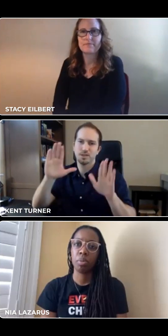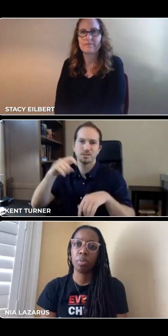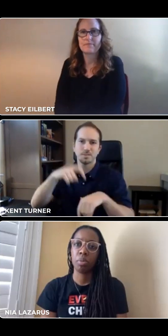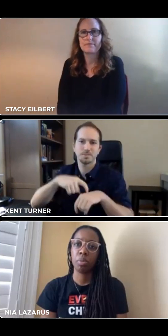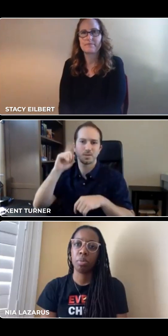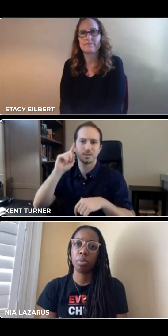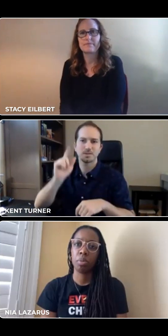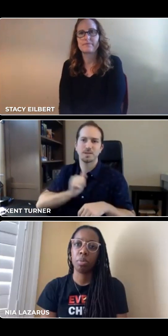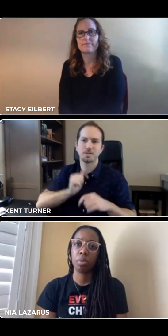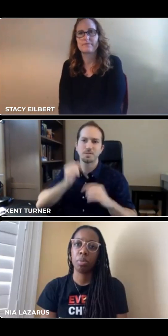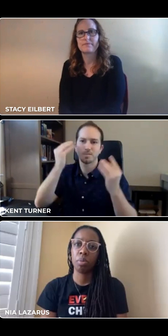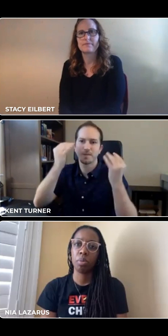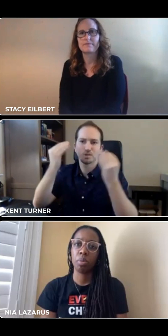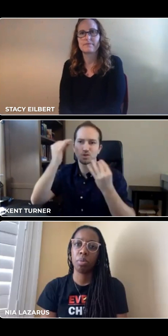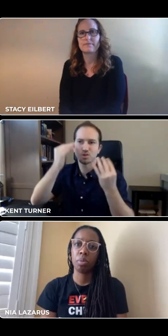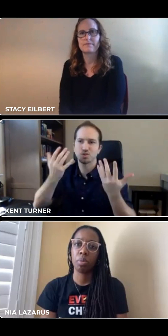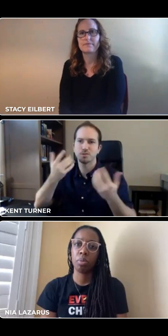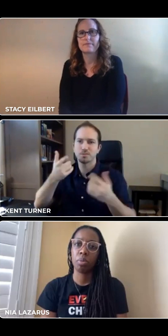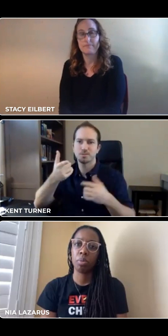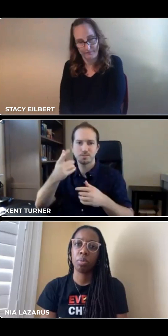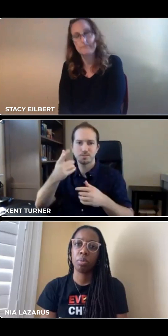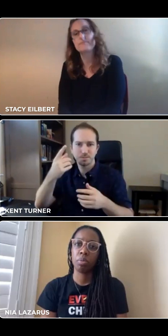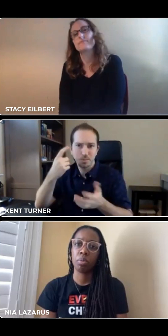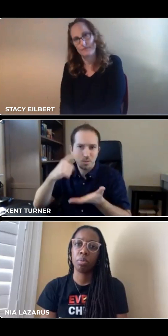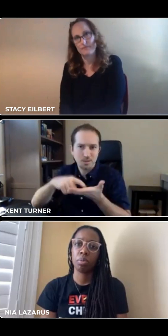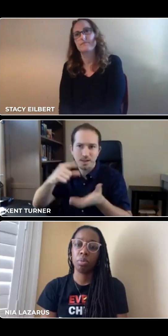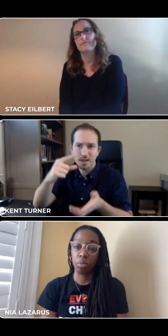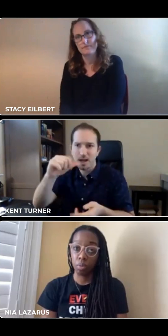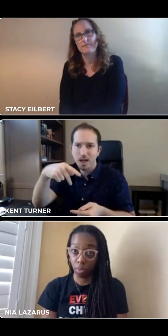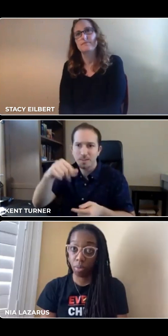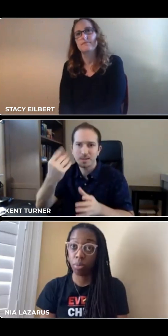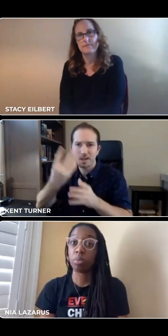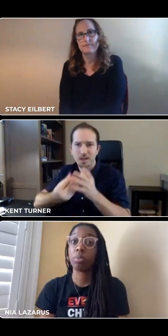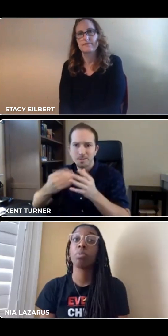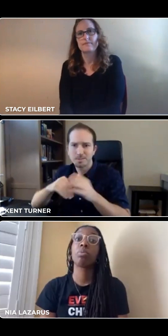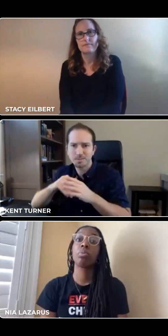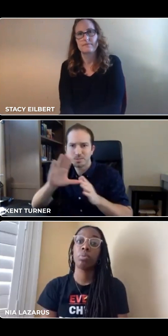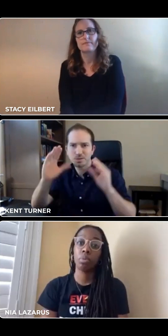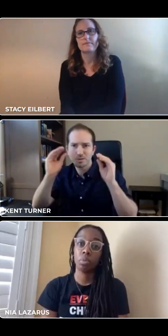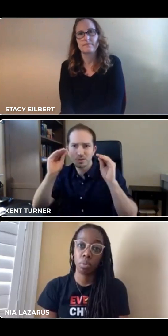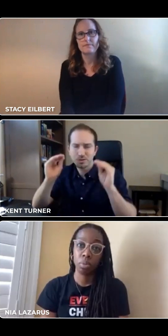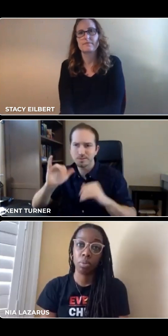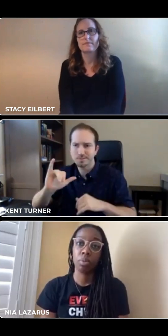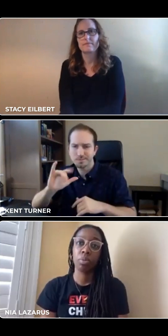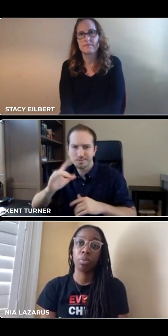Stacy, I just want to add: it's a great time for self-rumination -- to